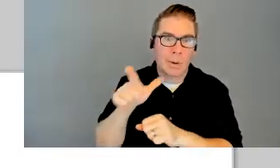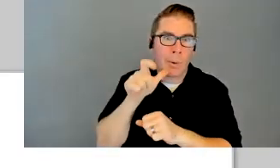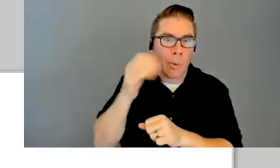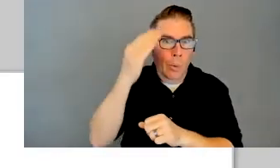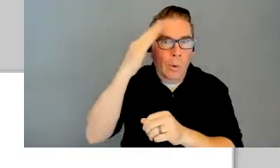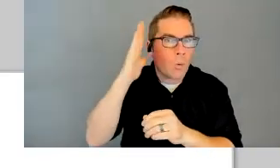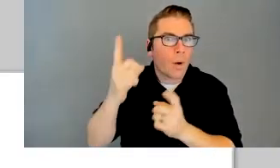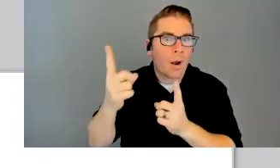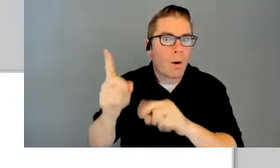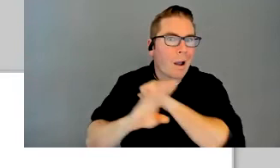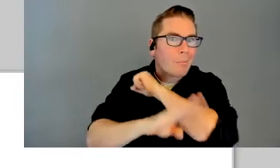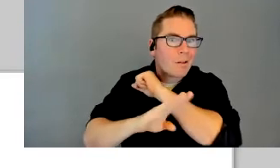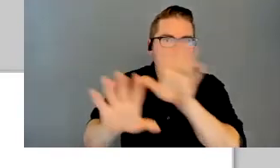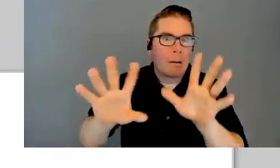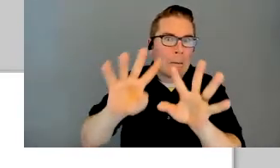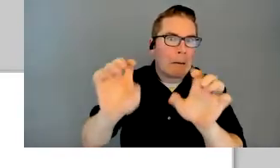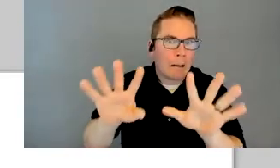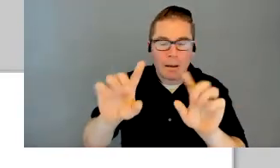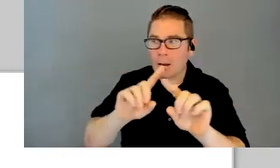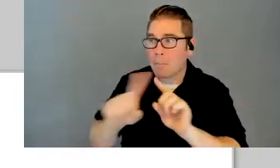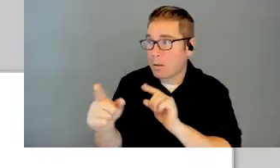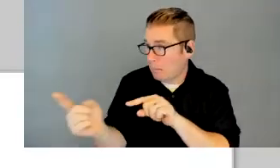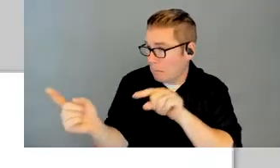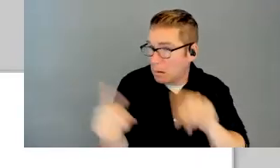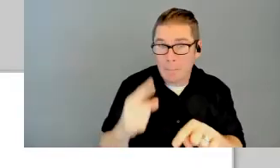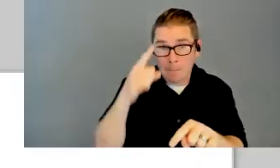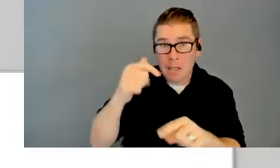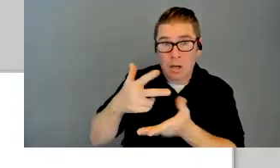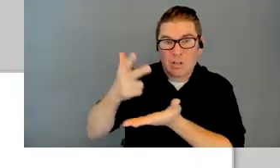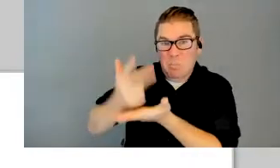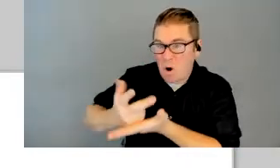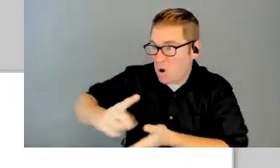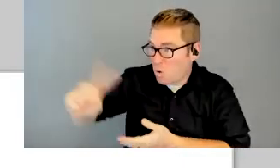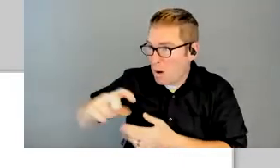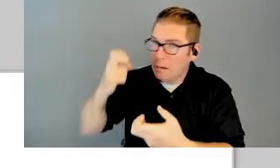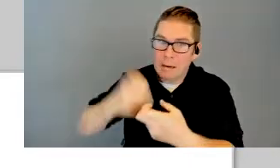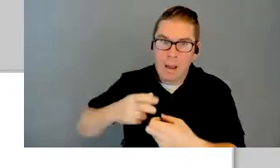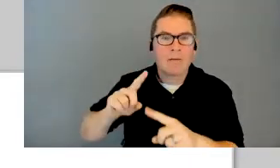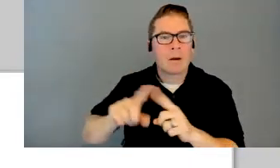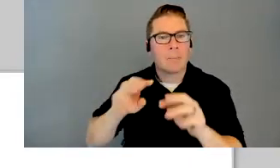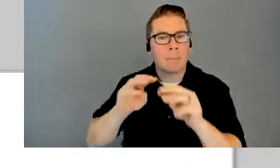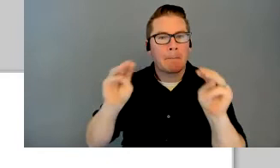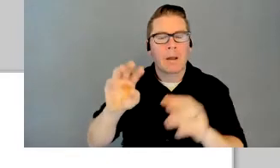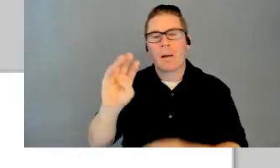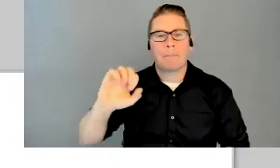because you can't find a place to park and give them a map of where to park, where the classroom is so that they get an idea.